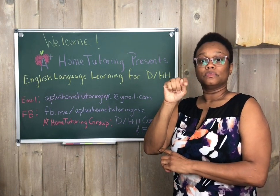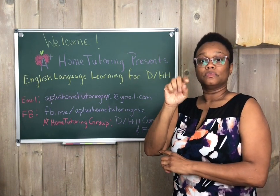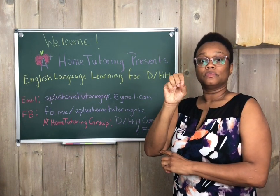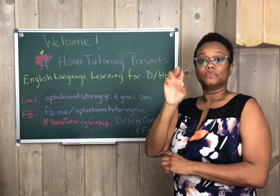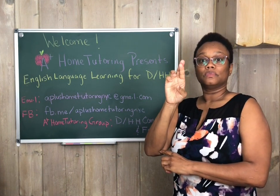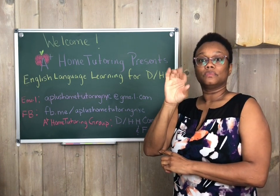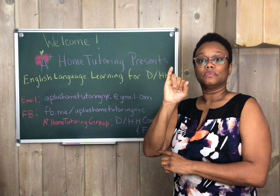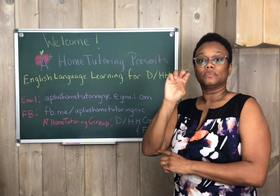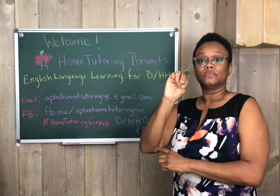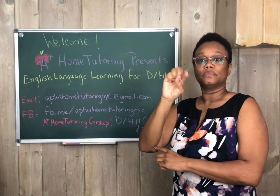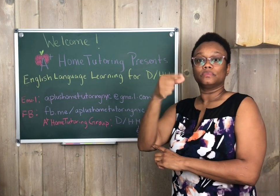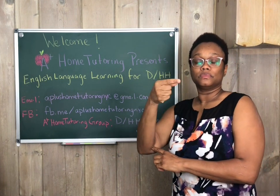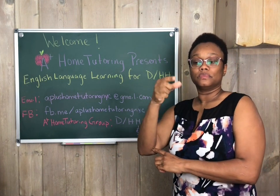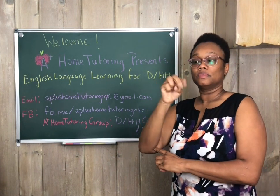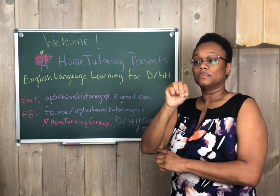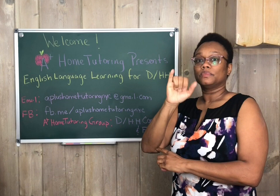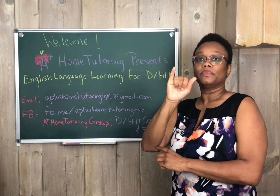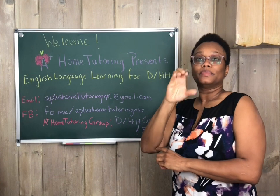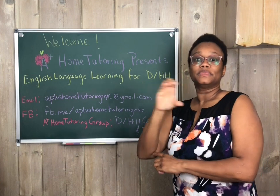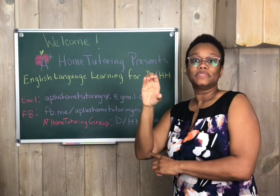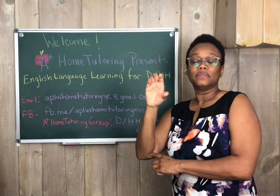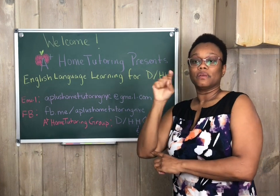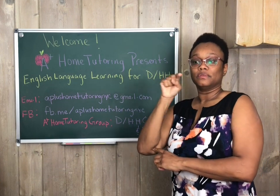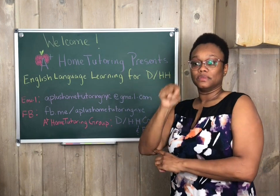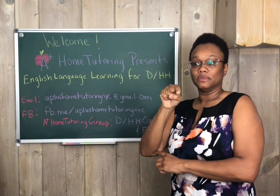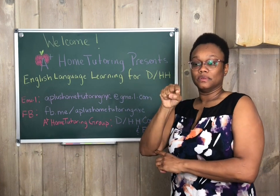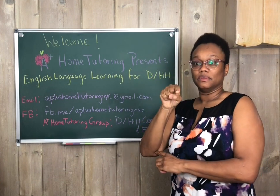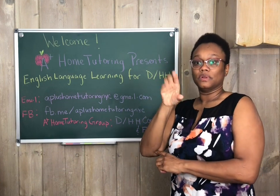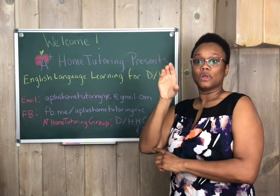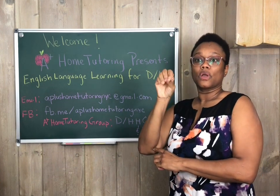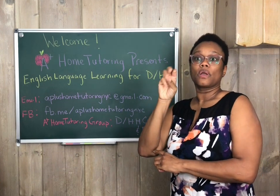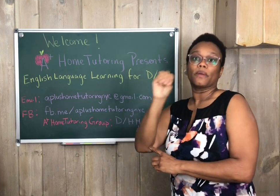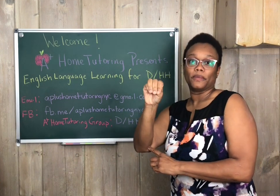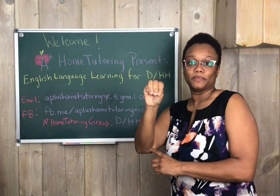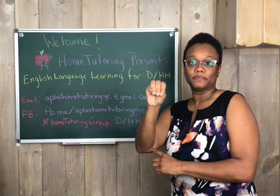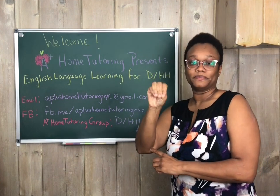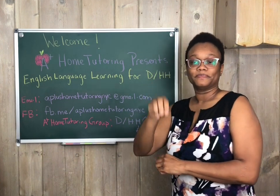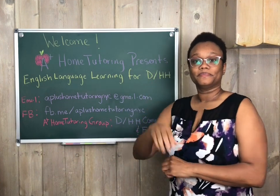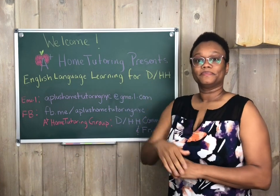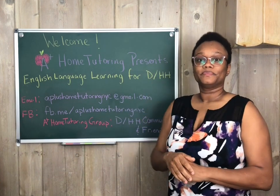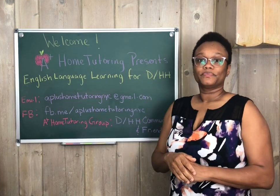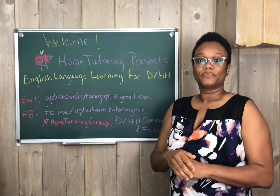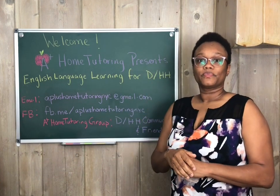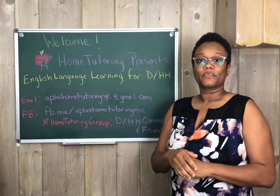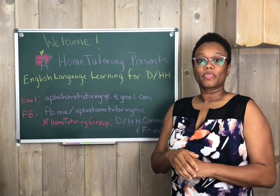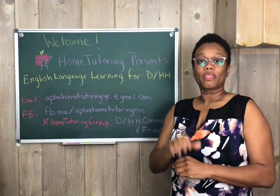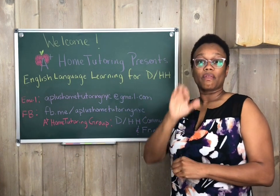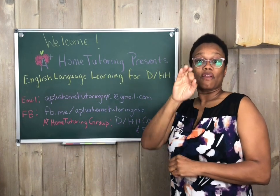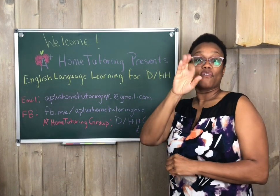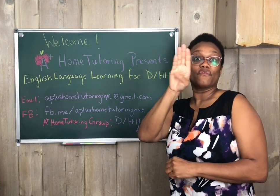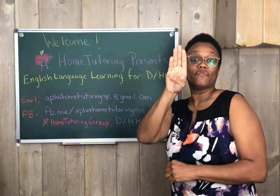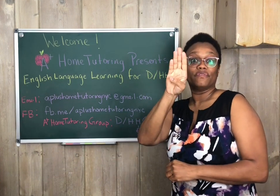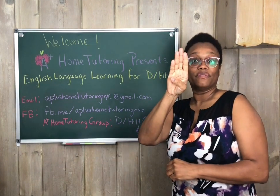My email is a plus home tutoring NYC all one word at gmail.com on